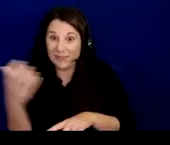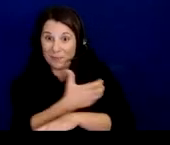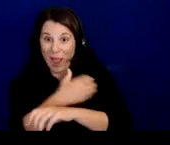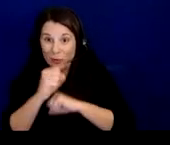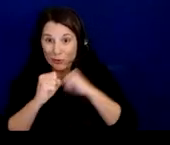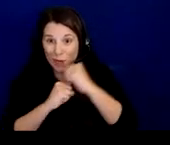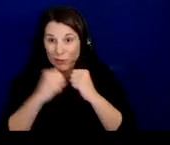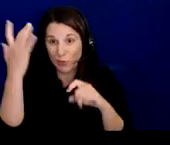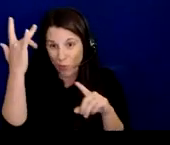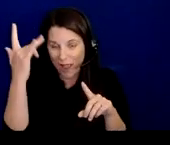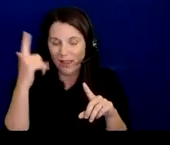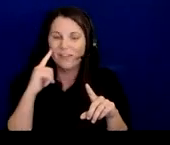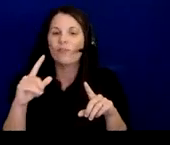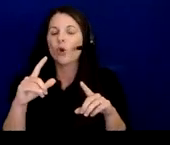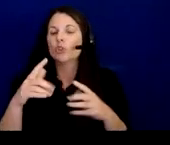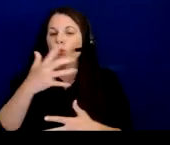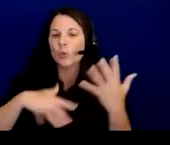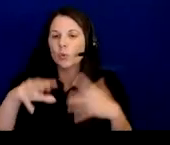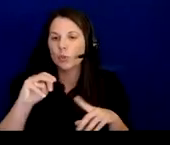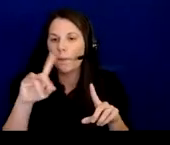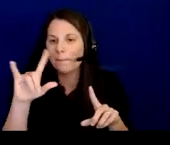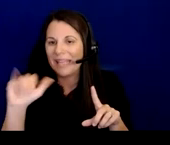So that power redistribution makes sense to them with